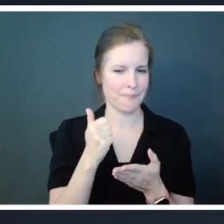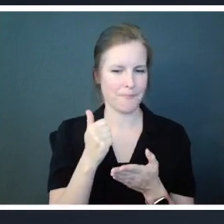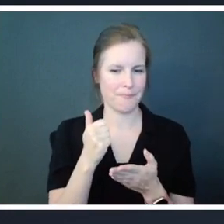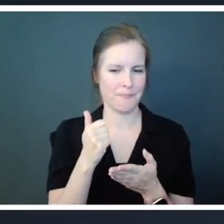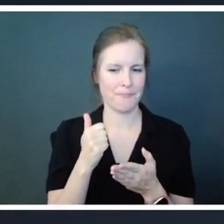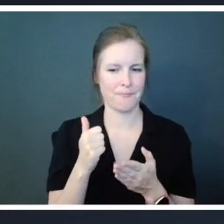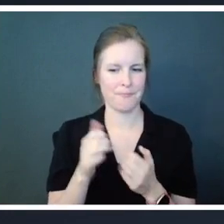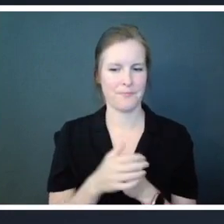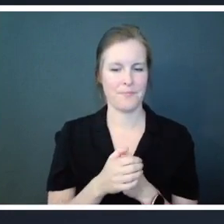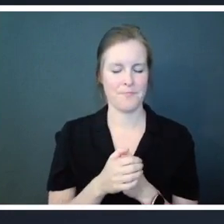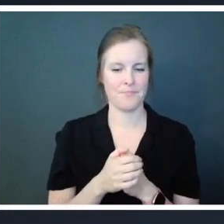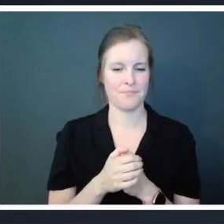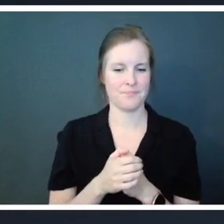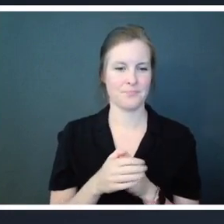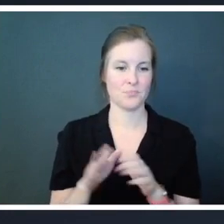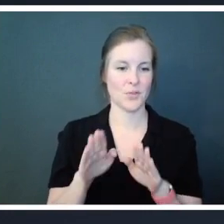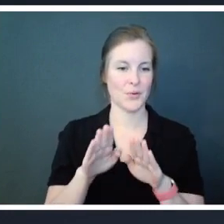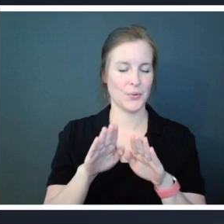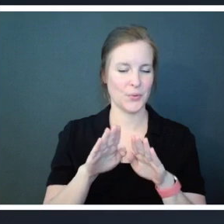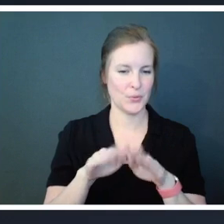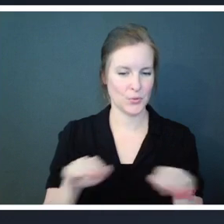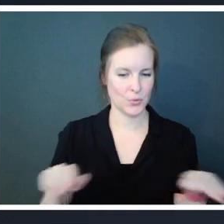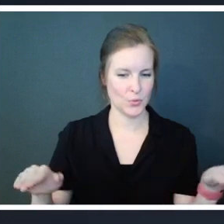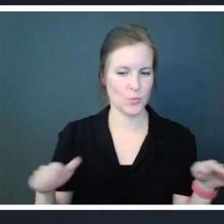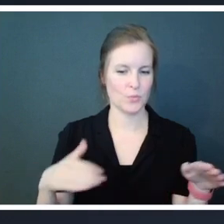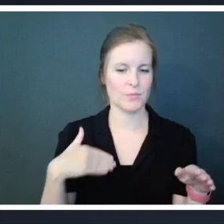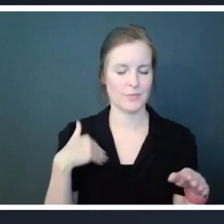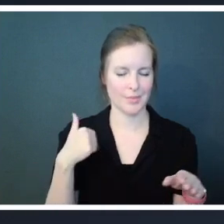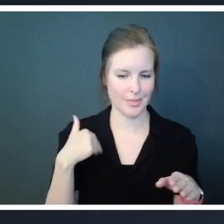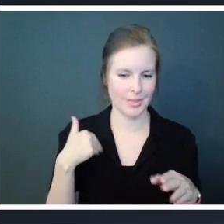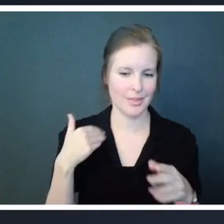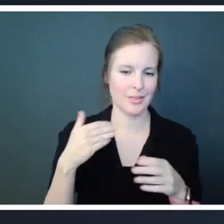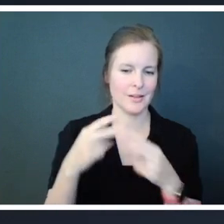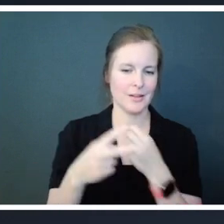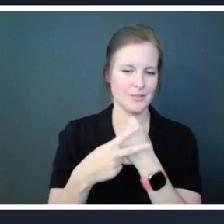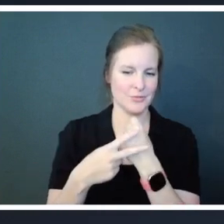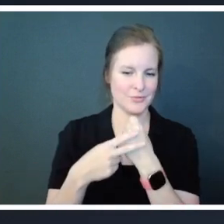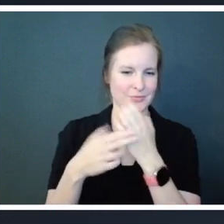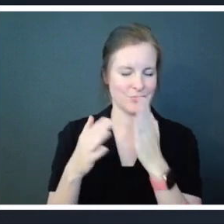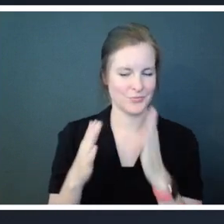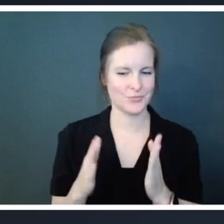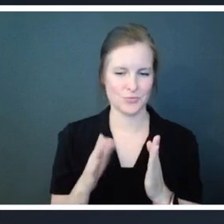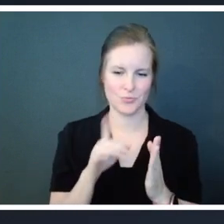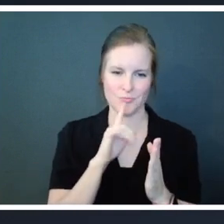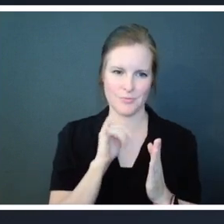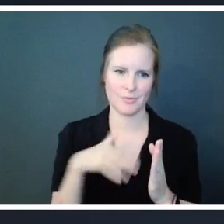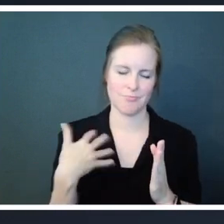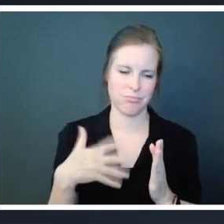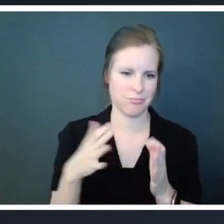role in the future of the Duck Stamp program. The Federal Junior Duck Stamp program began in the